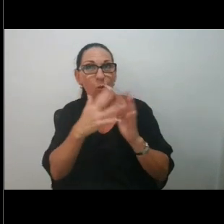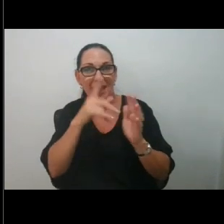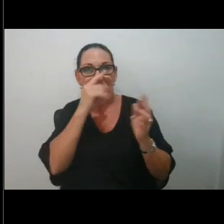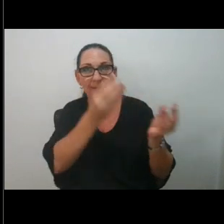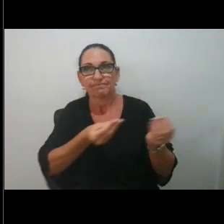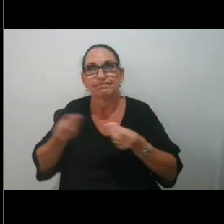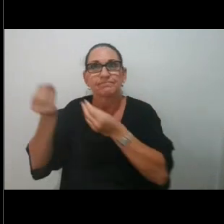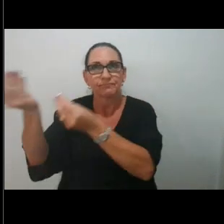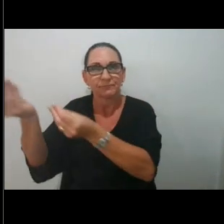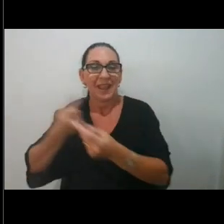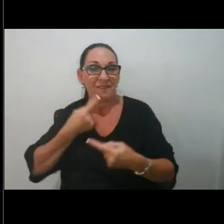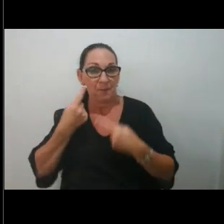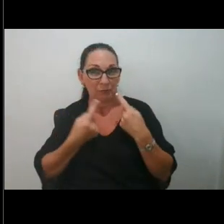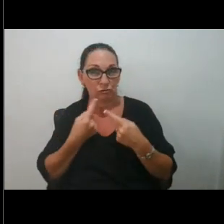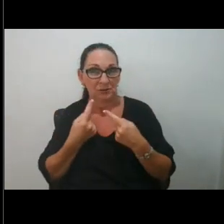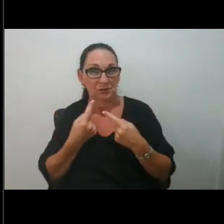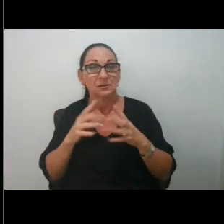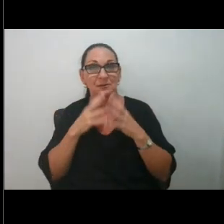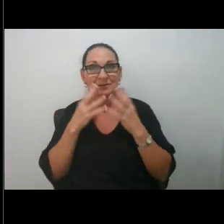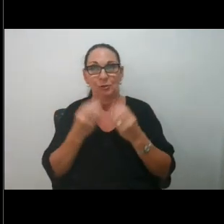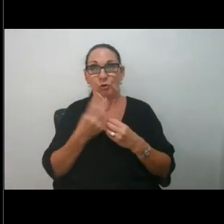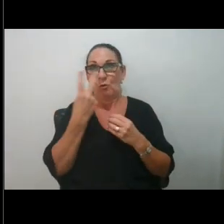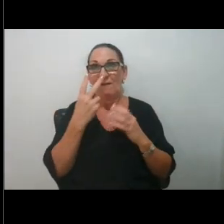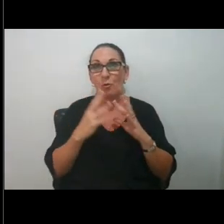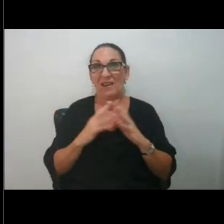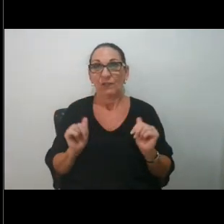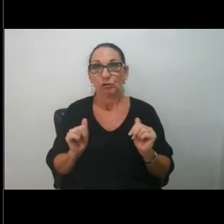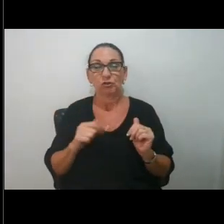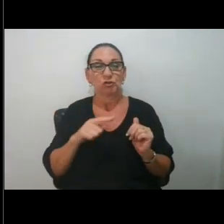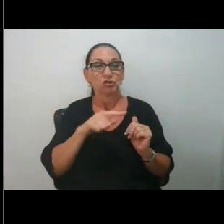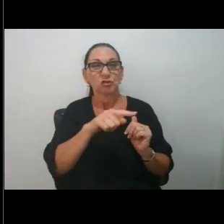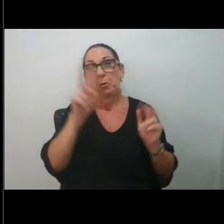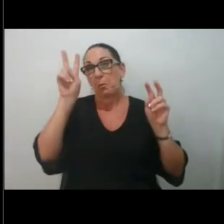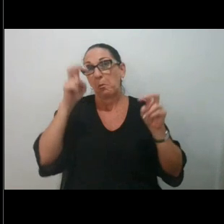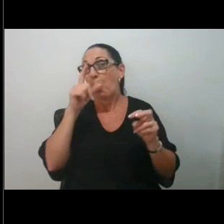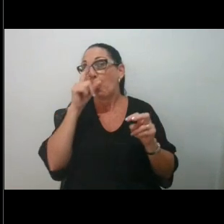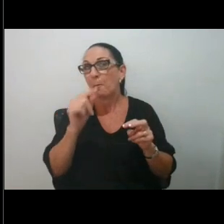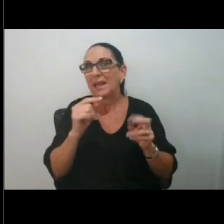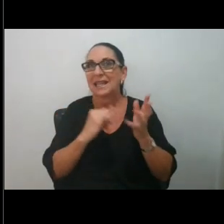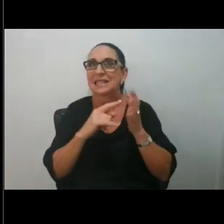week program may be considered at sentence and we often see a reduction in penalty so it can